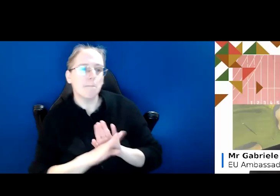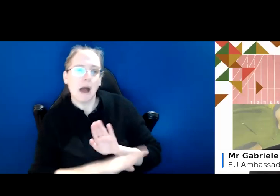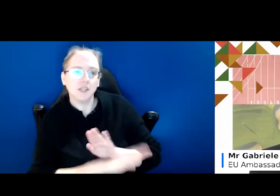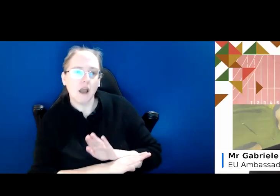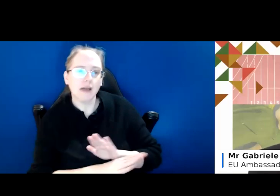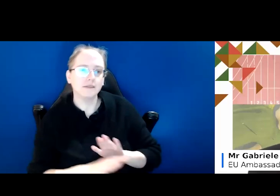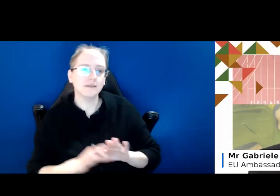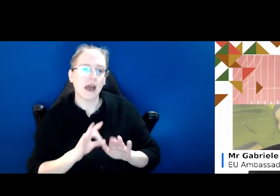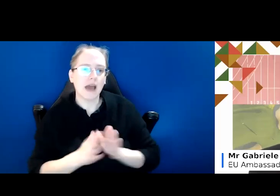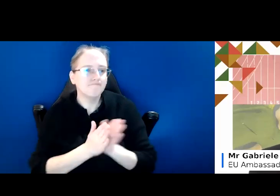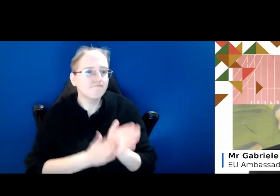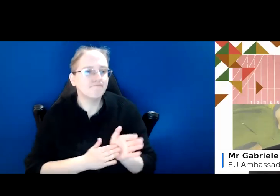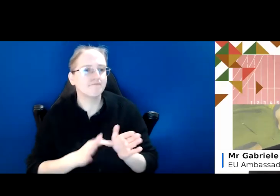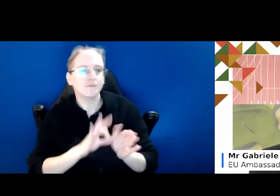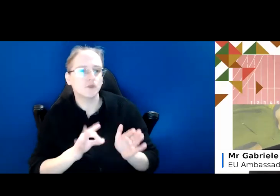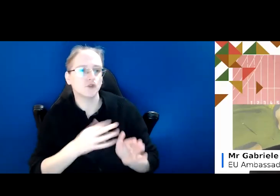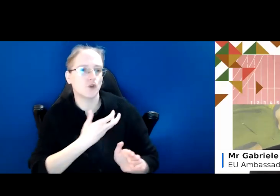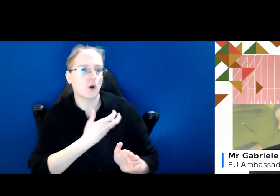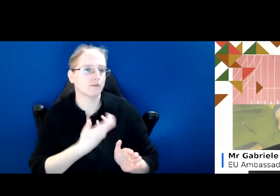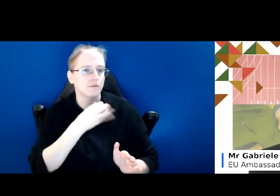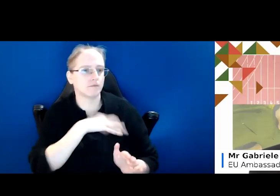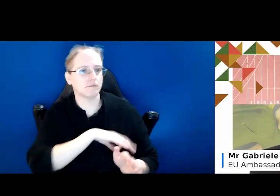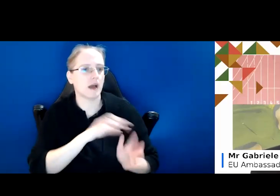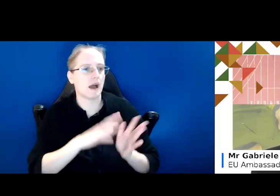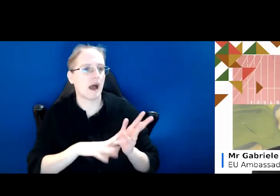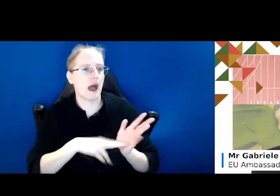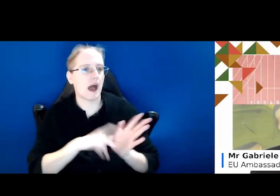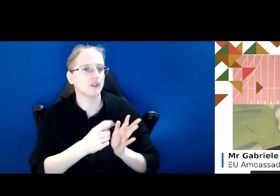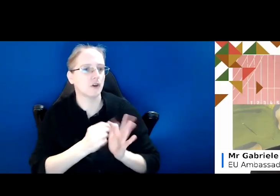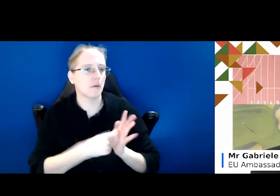have the opportunity to interact and integrate with other groups,